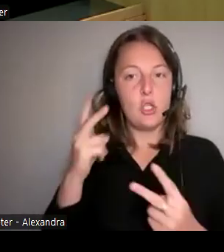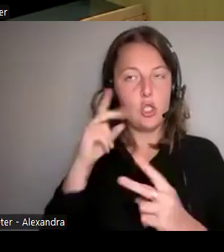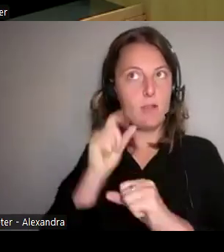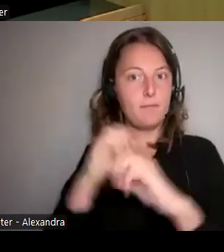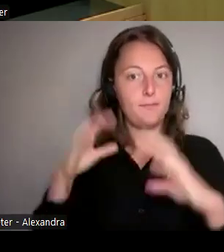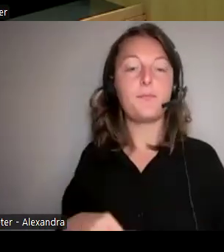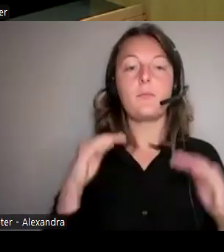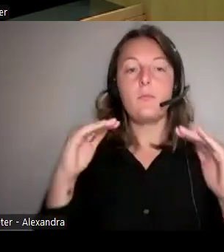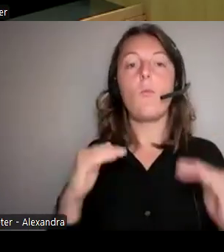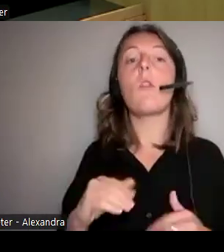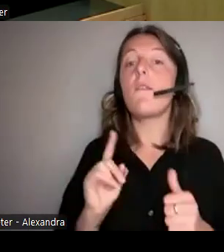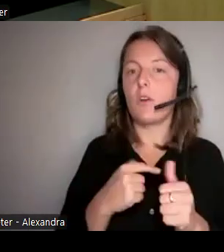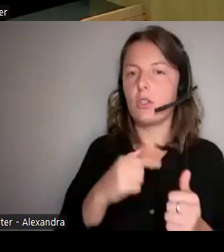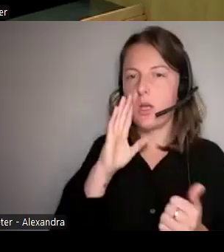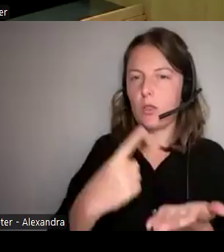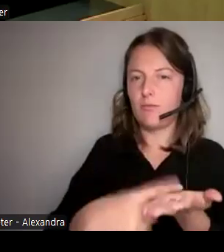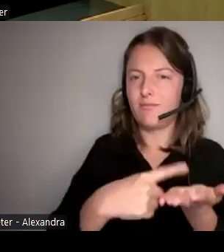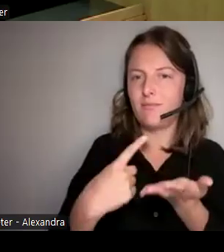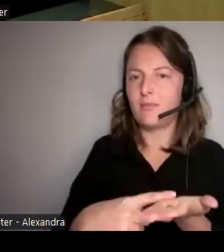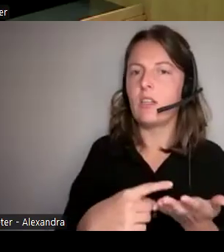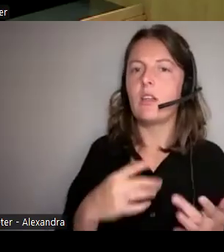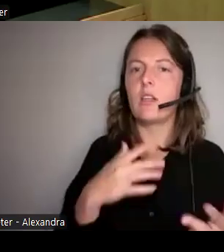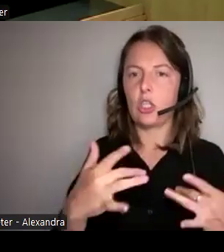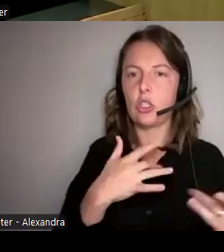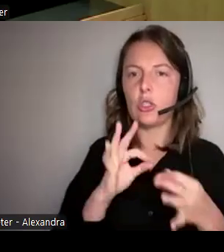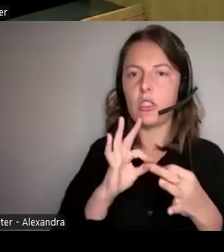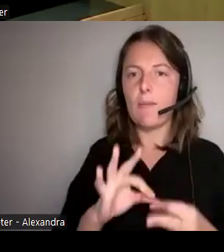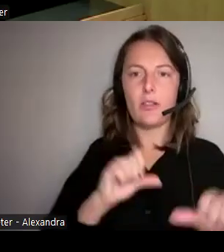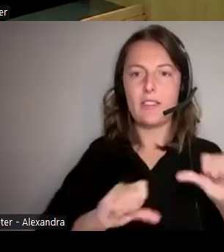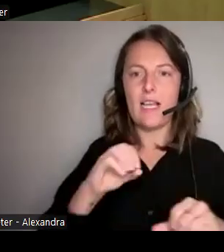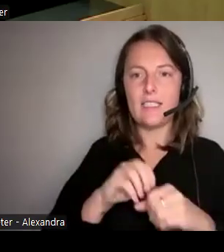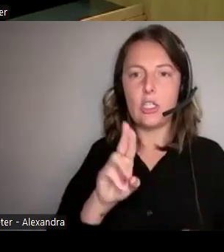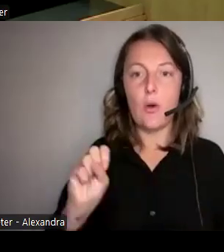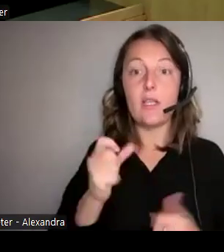concerns many of us have about science in the US. The main questions that are on people's minds are